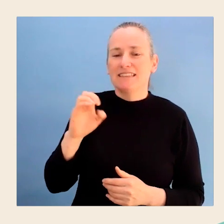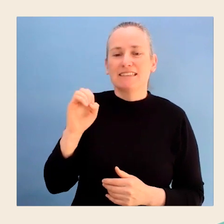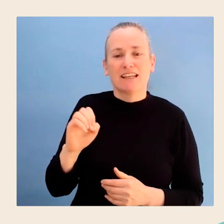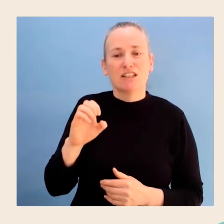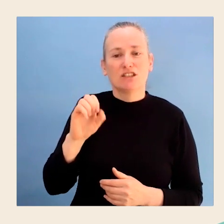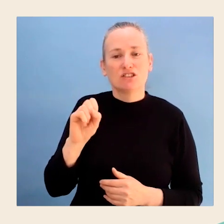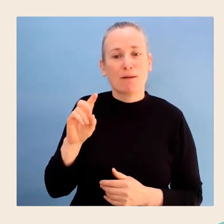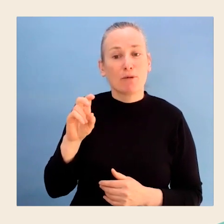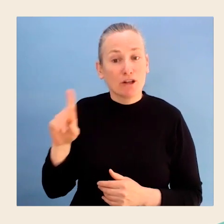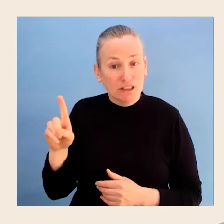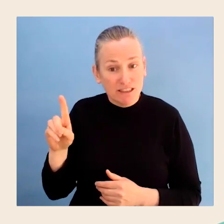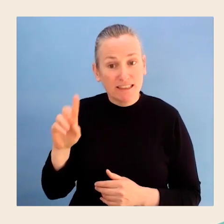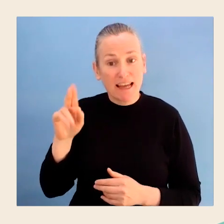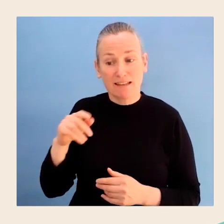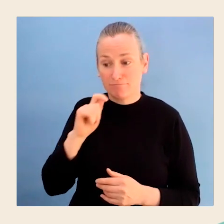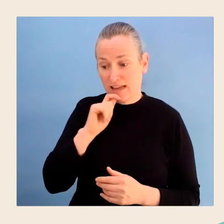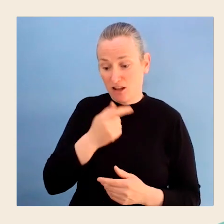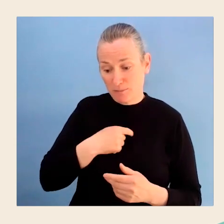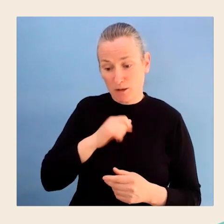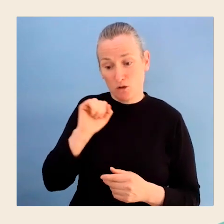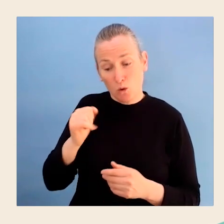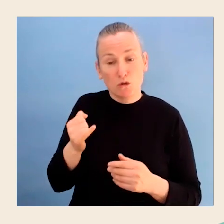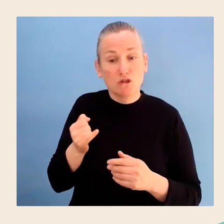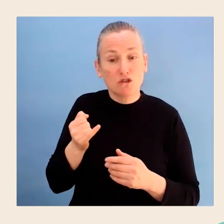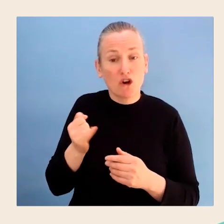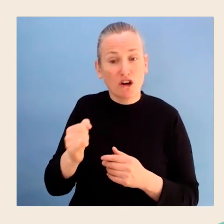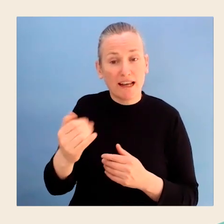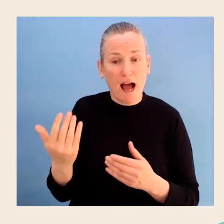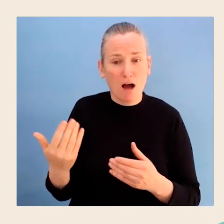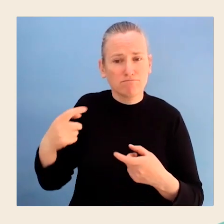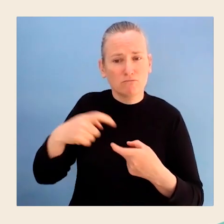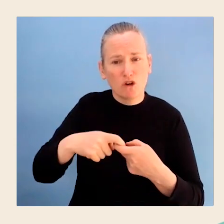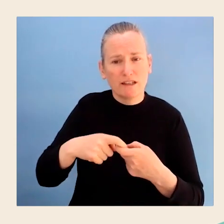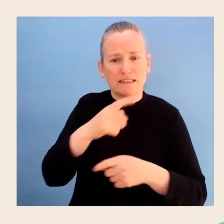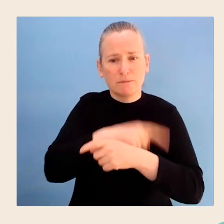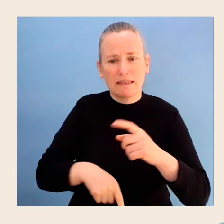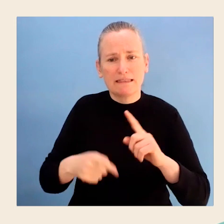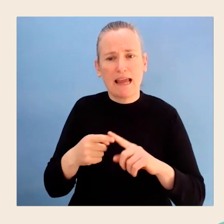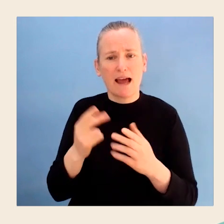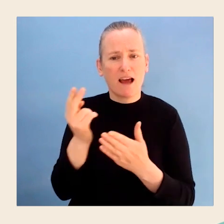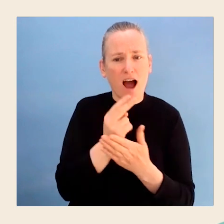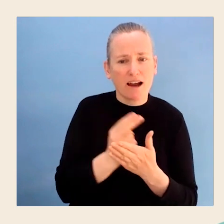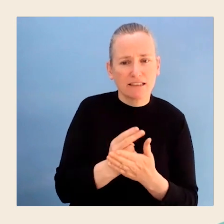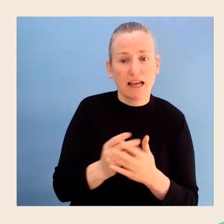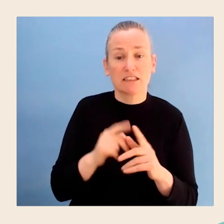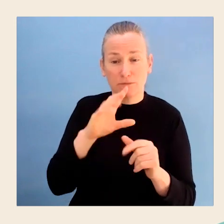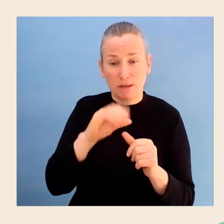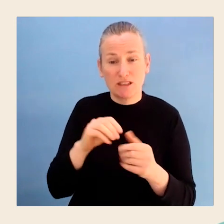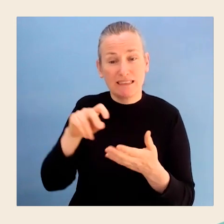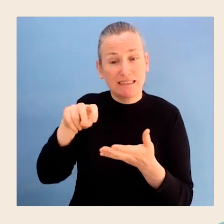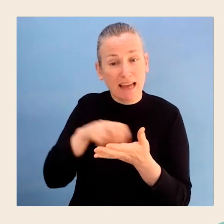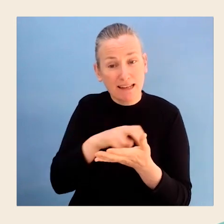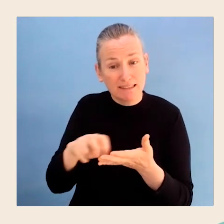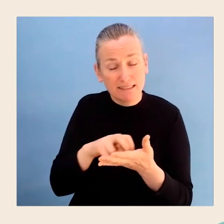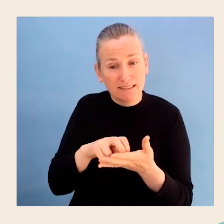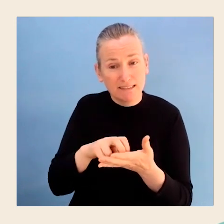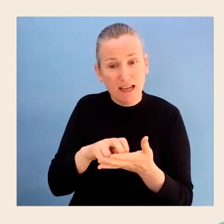about your own journey into the world of disability arts and specifically into dance? Because I think that I read that you started out in quite a different field.